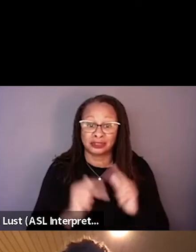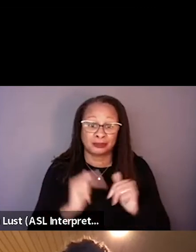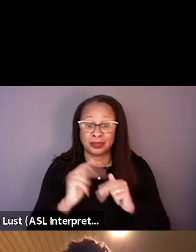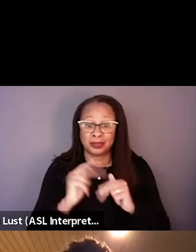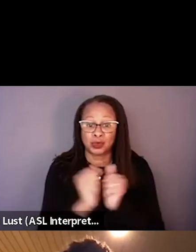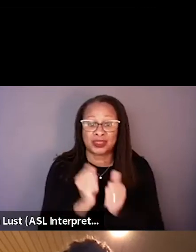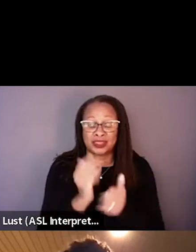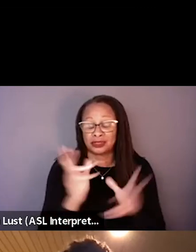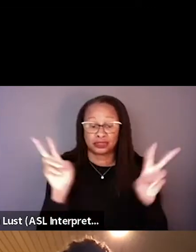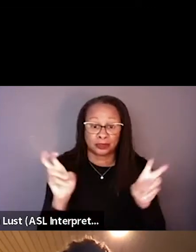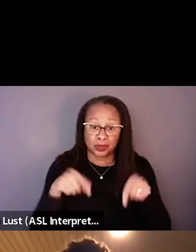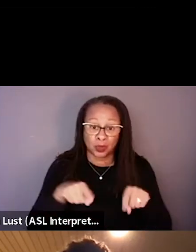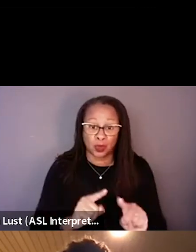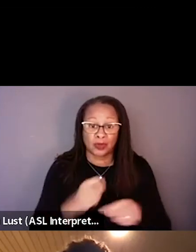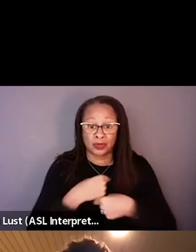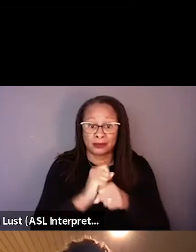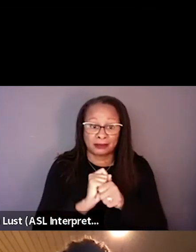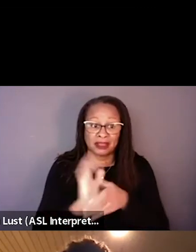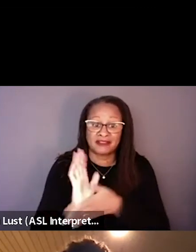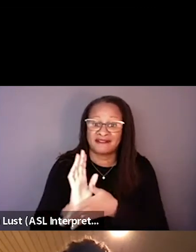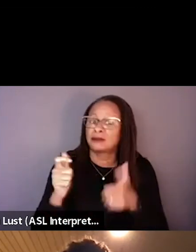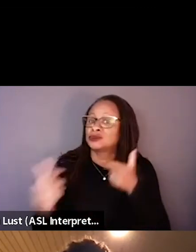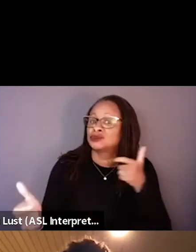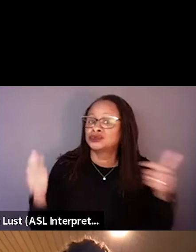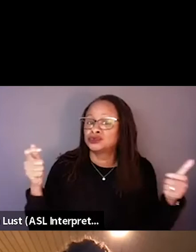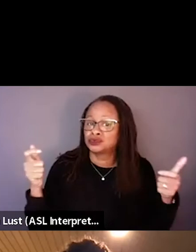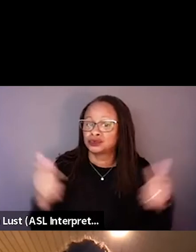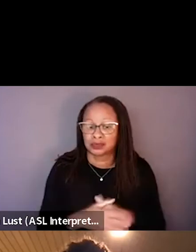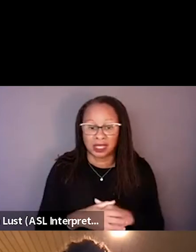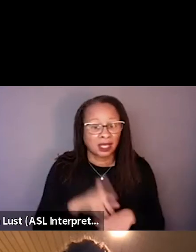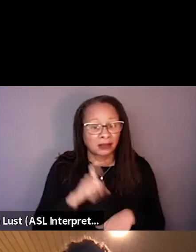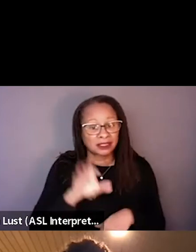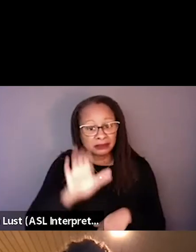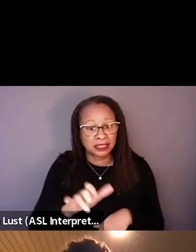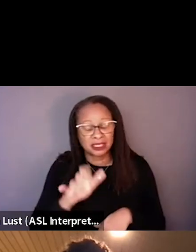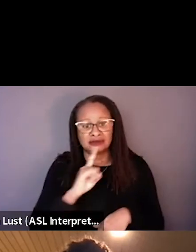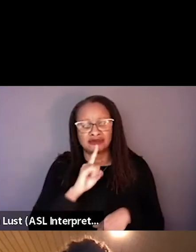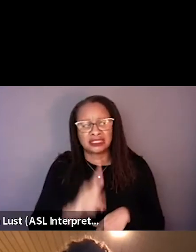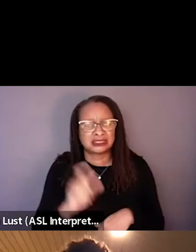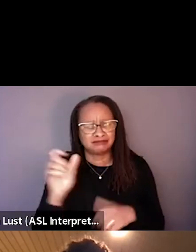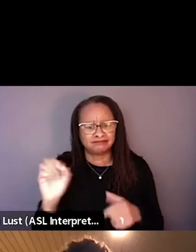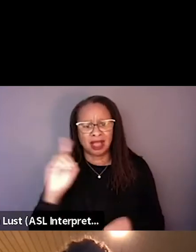while you're making the film is huge. And then it must be such a surreal experience for you both